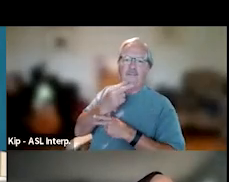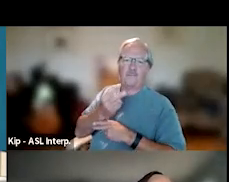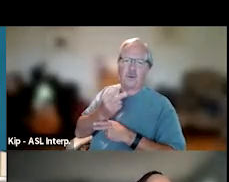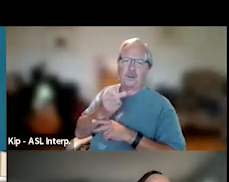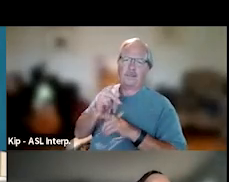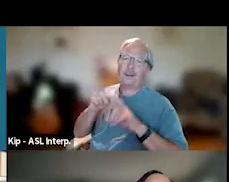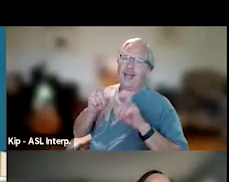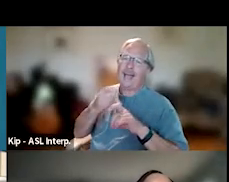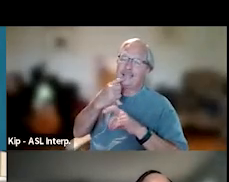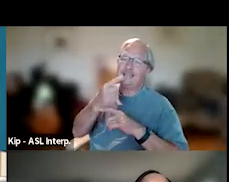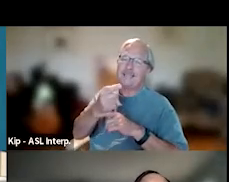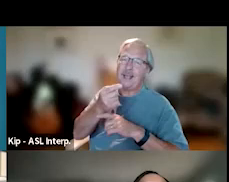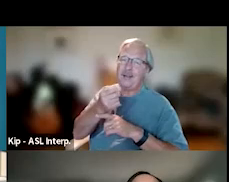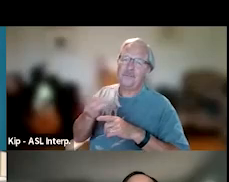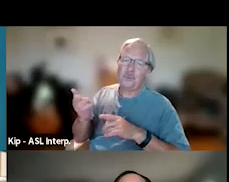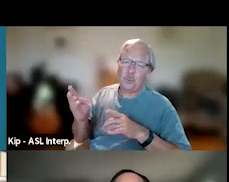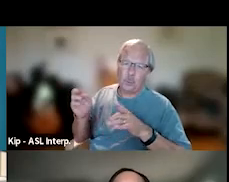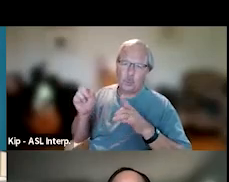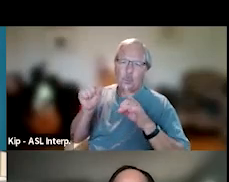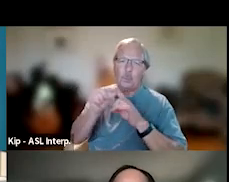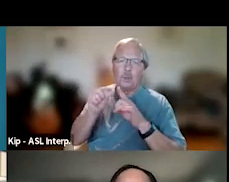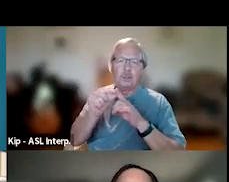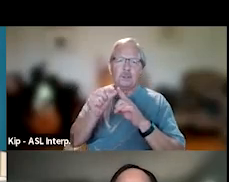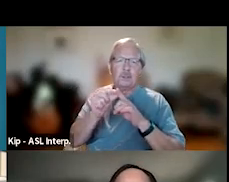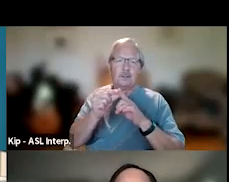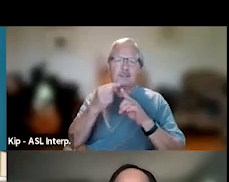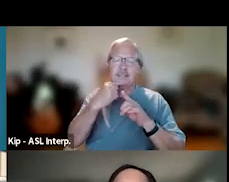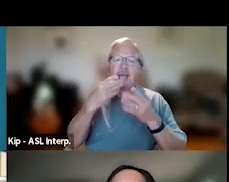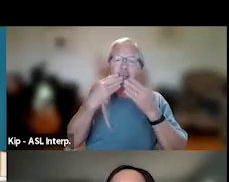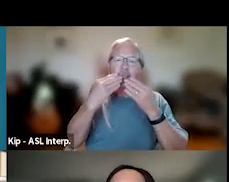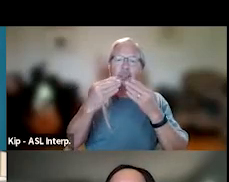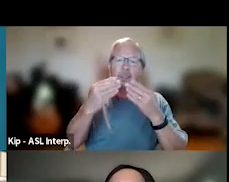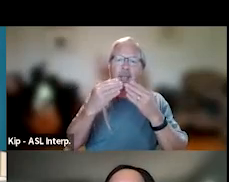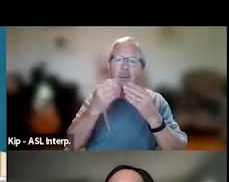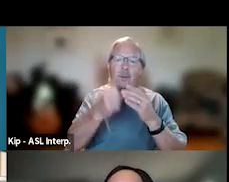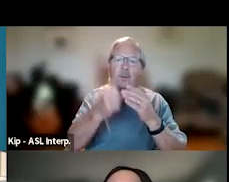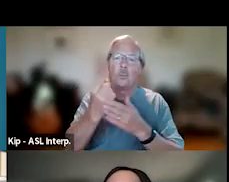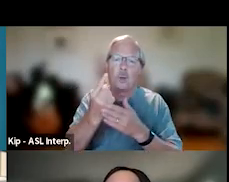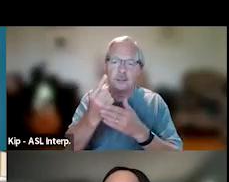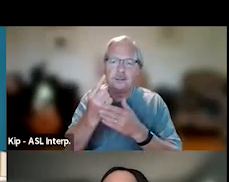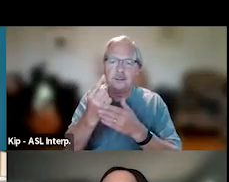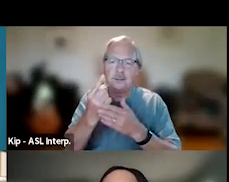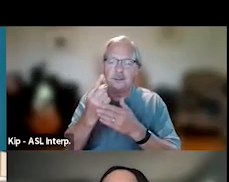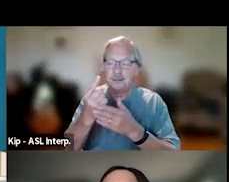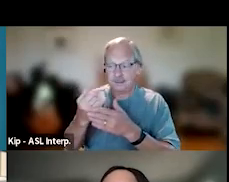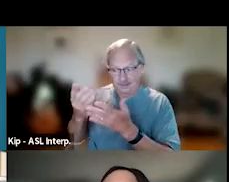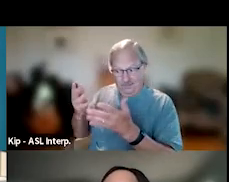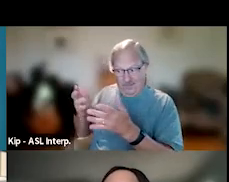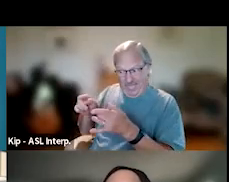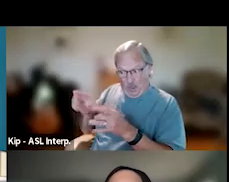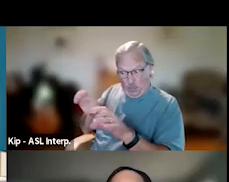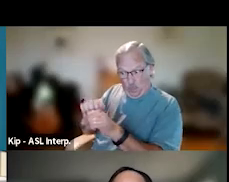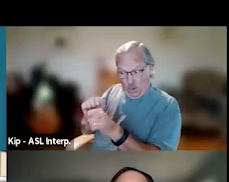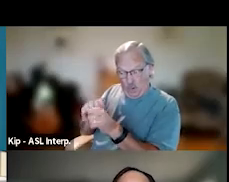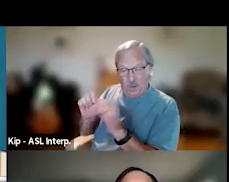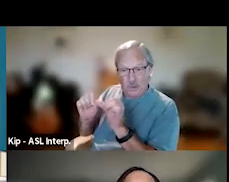So I just wanna say thank you to everyone that has done this work and will continue to do this work.